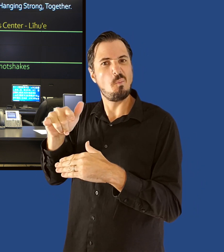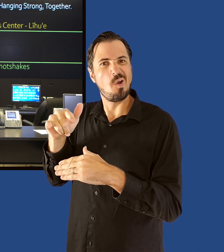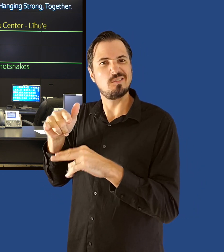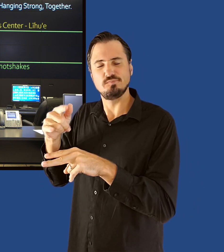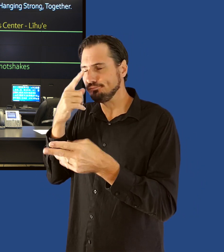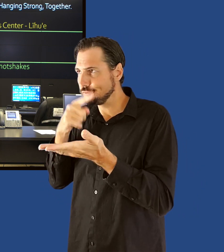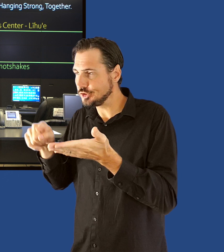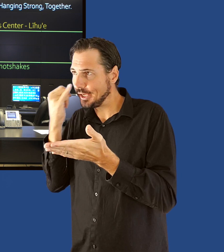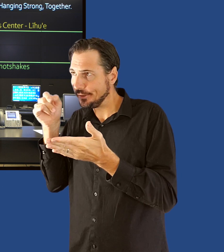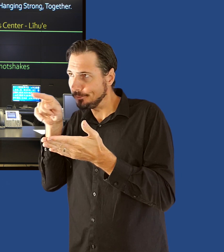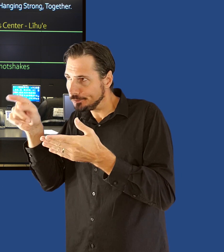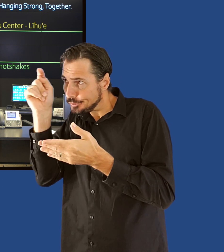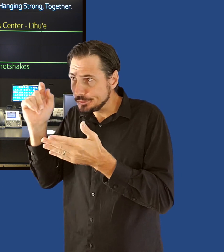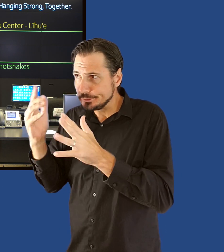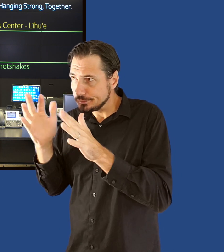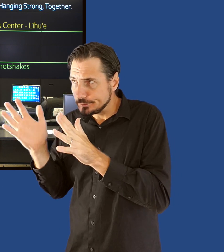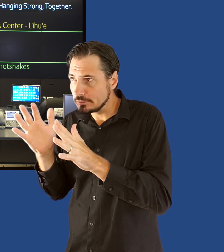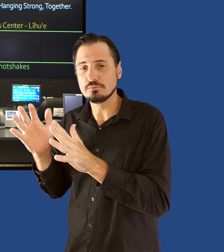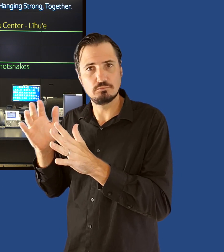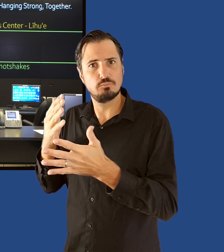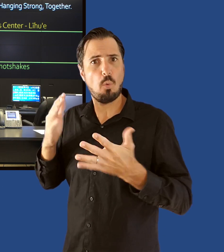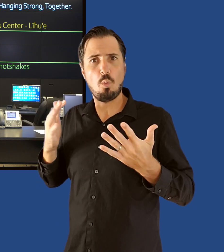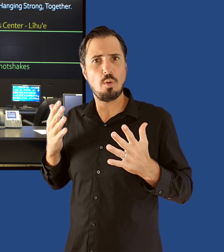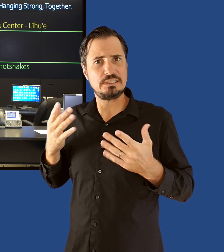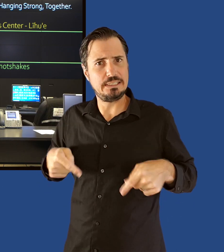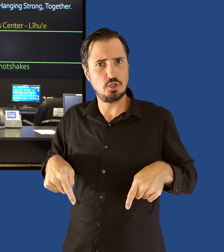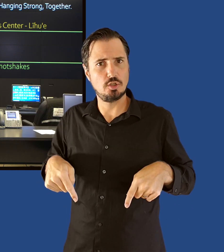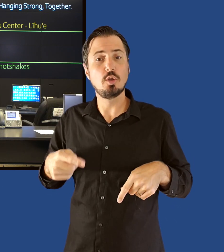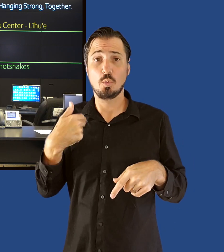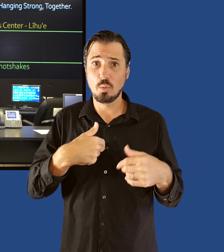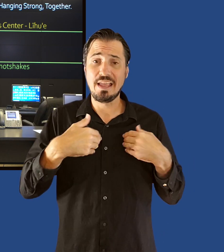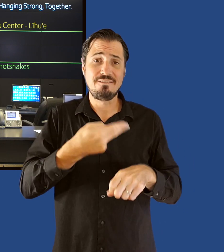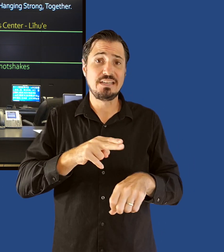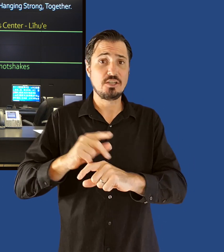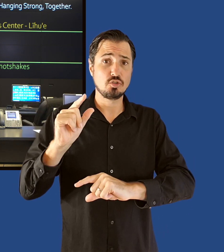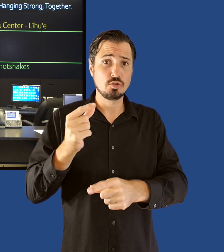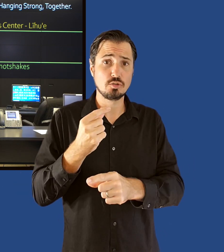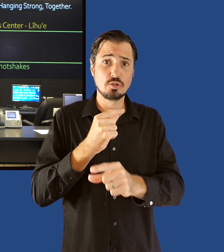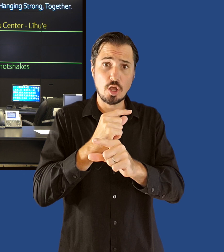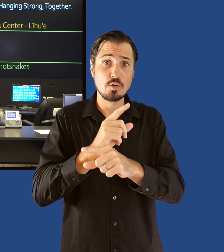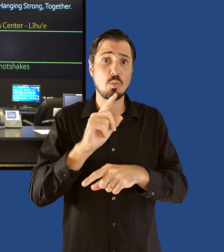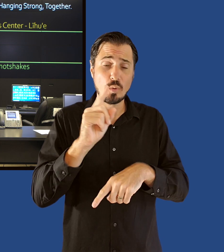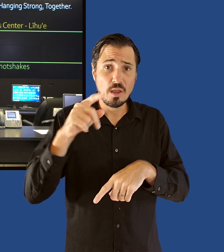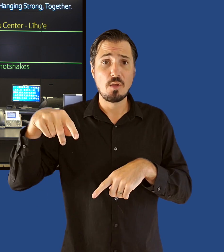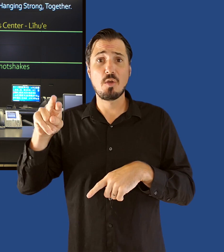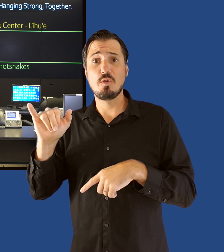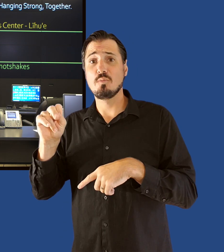Further, they are following up to monitor those in quarantine. So mahalo to all of our enforcement personnel for your efforts.